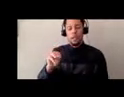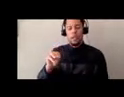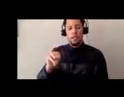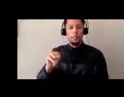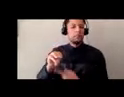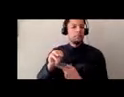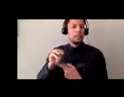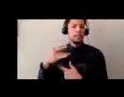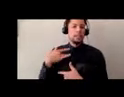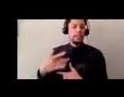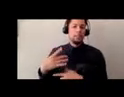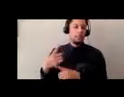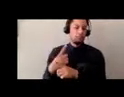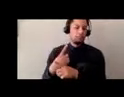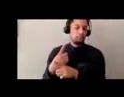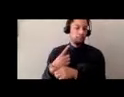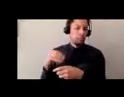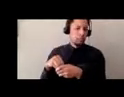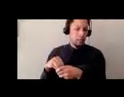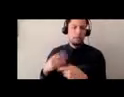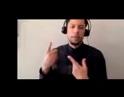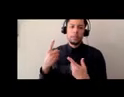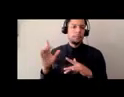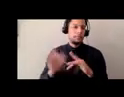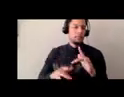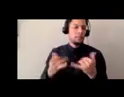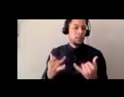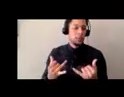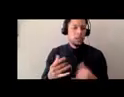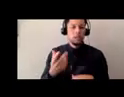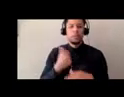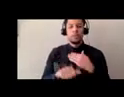They are not here today.